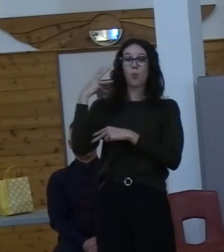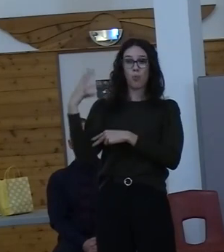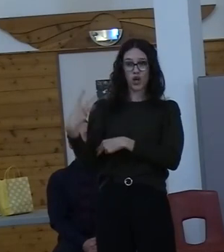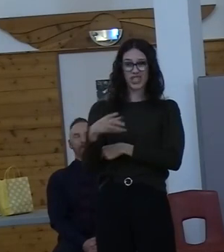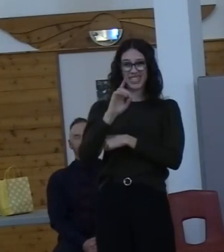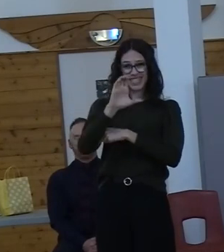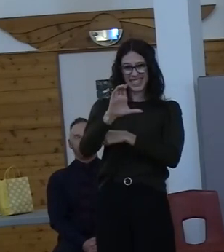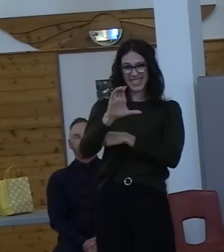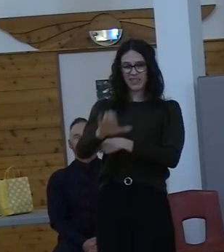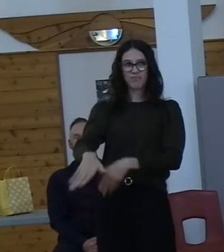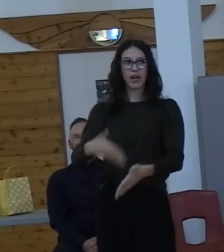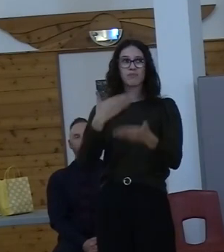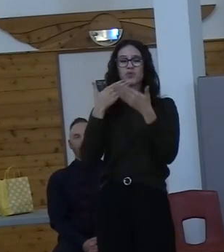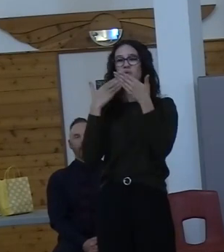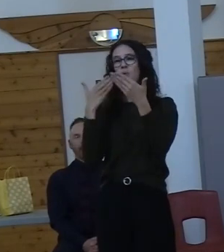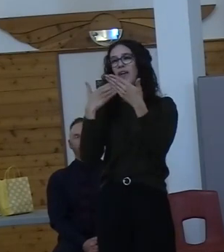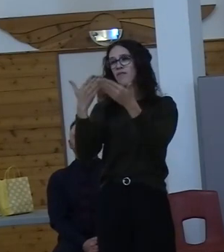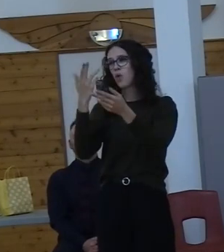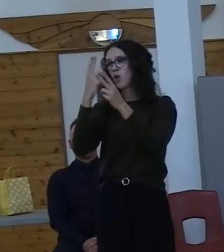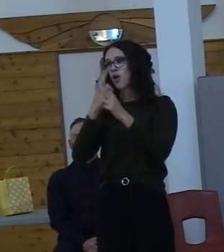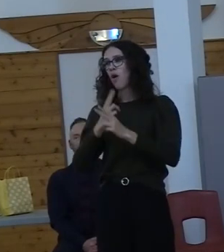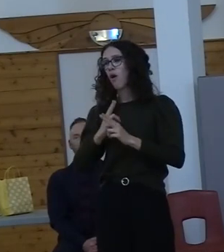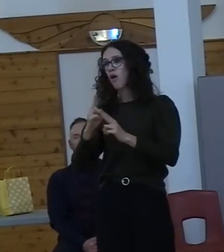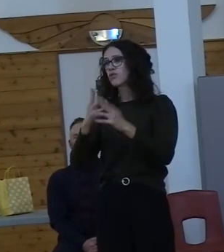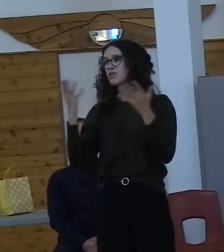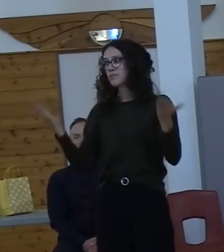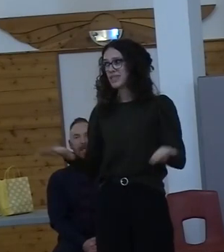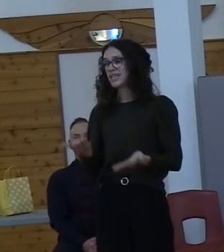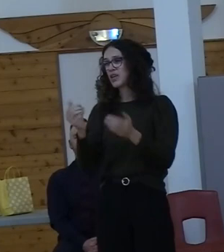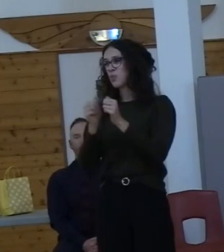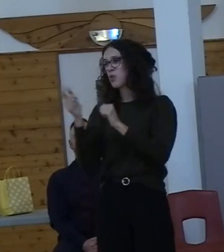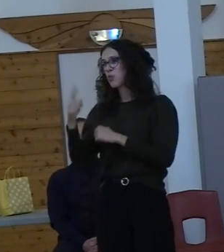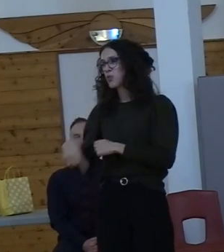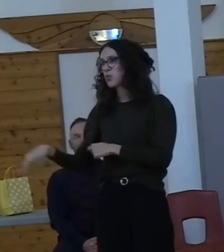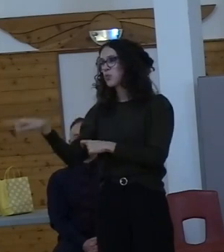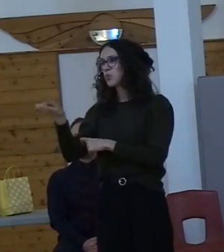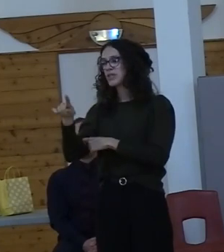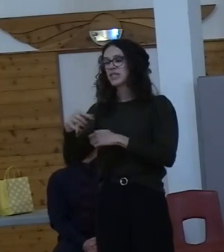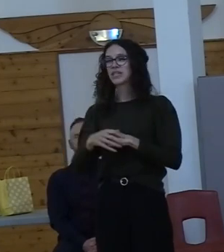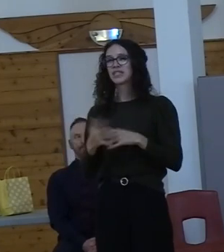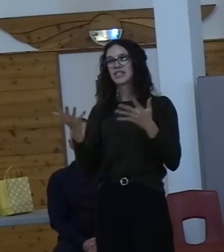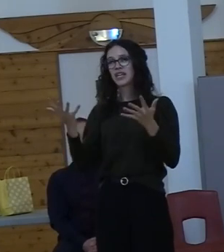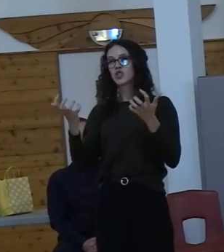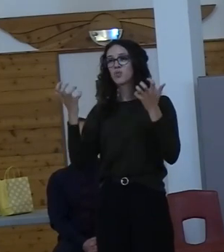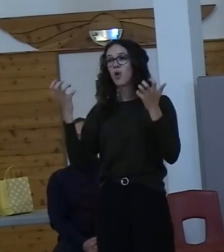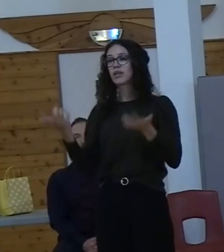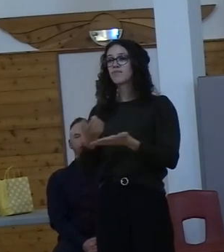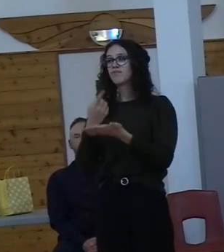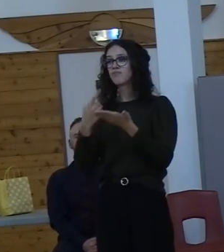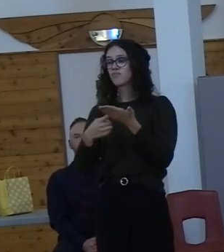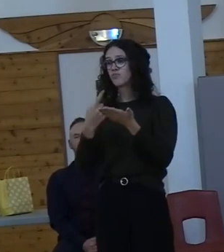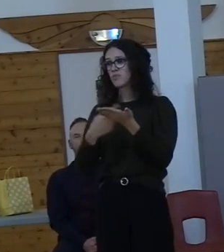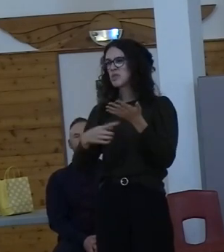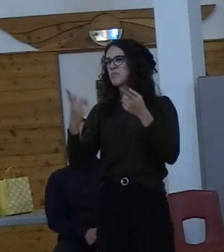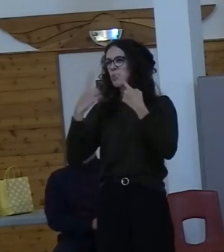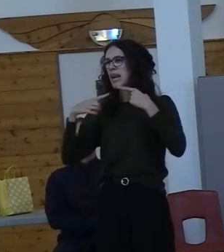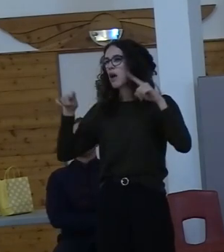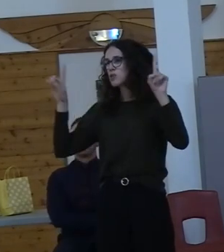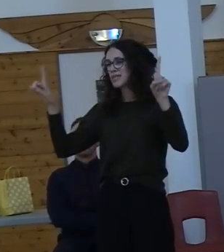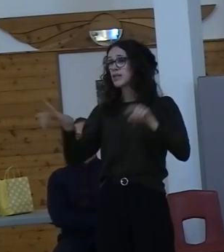And I am so thankful and honored to be here with you all. I just want to make a couple of disability access announcements.